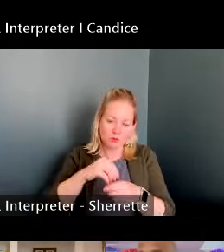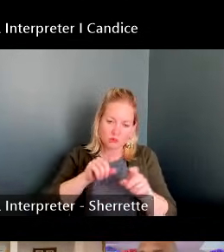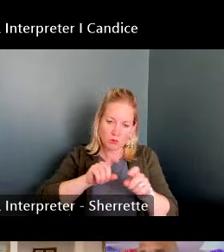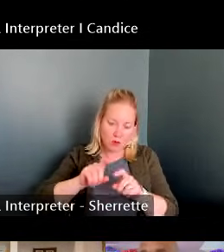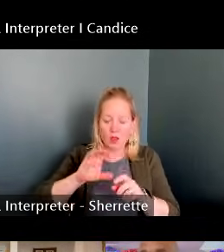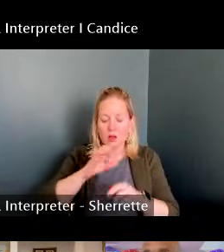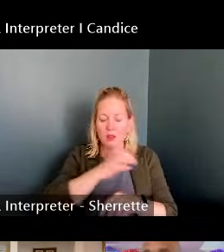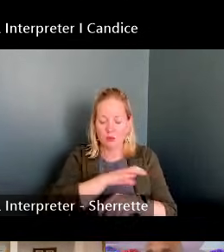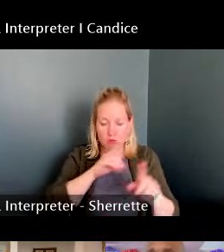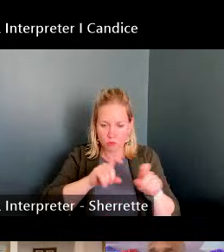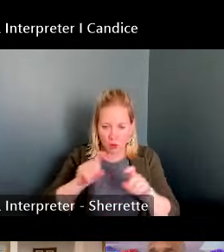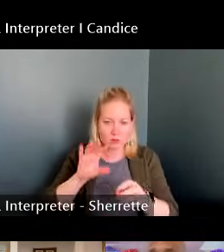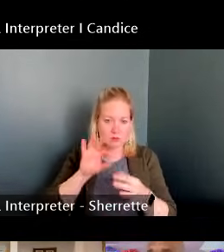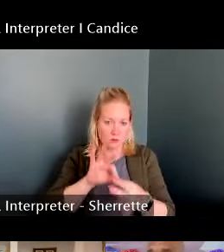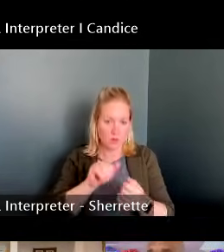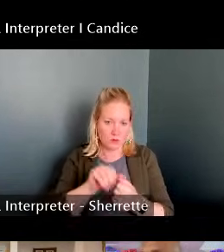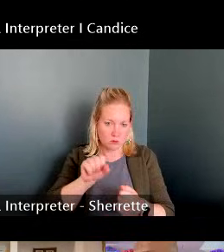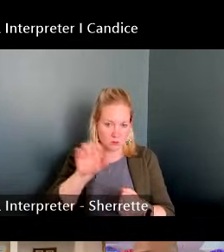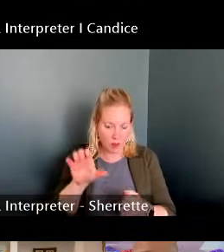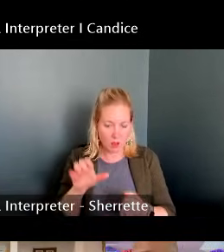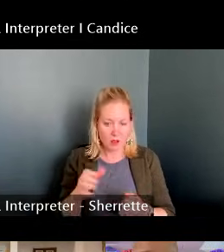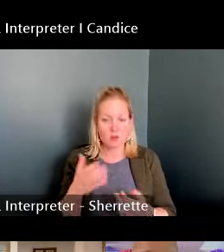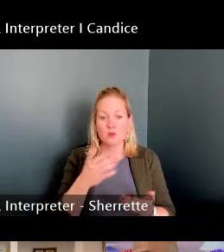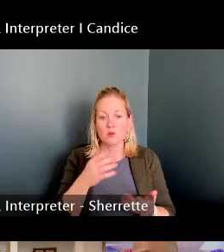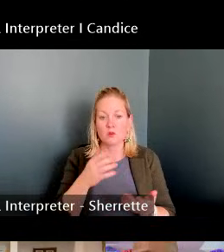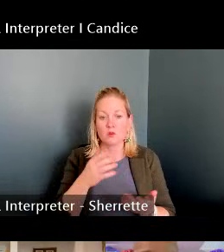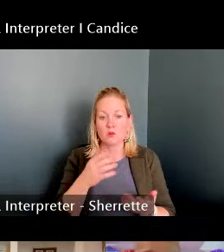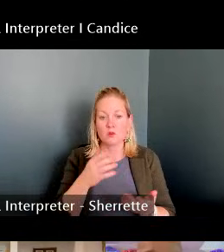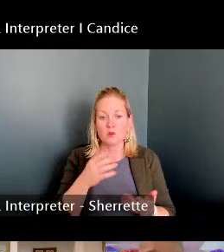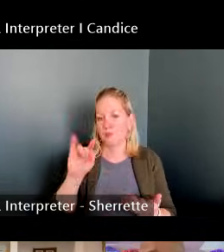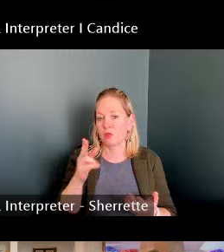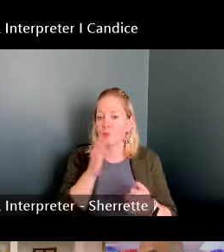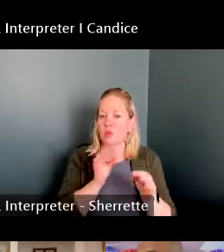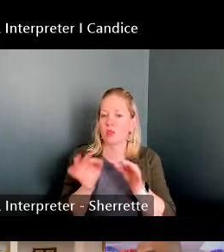cell therapies. Dr. Smith will be speaking today on responsibilities for the ethical